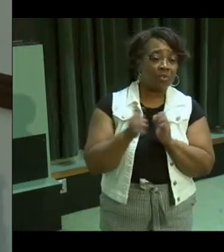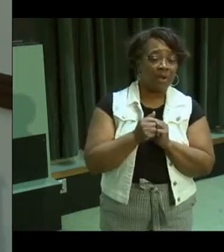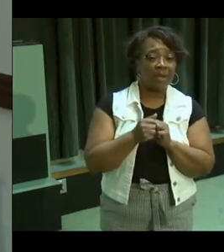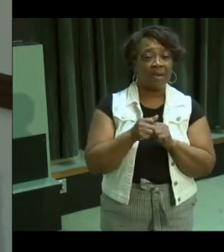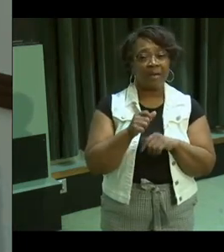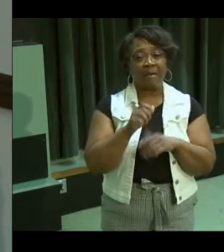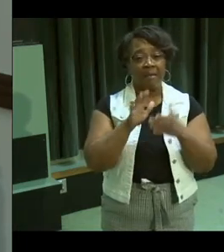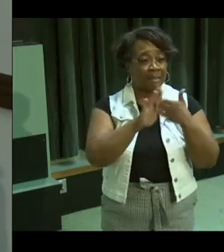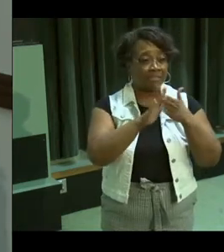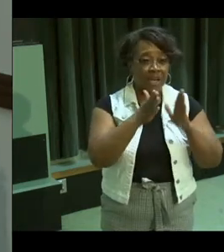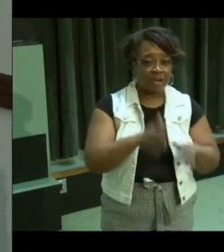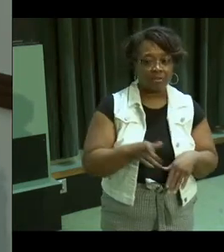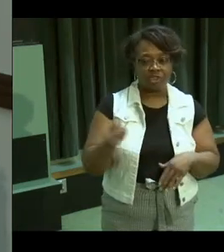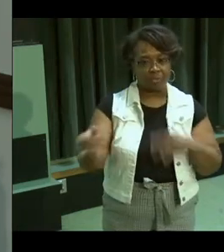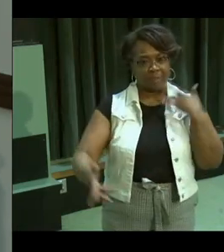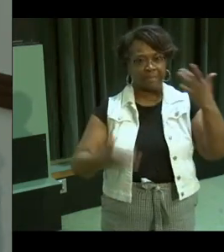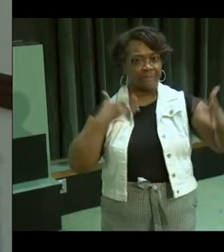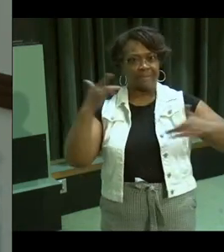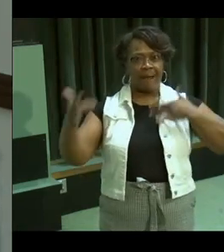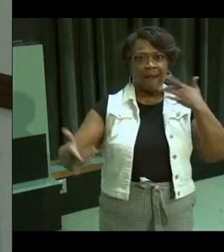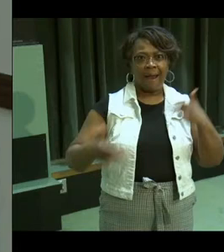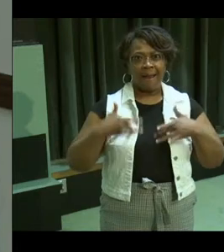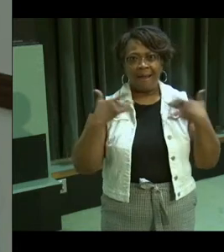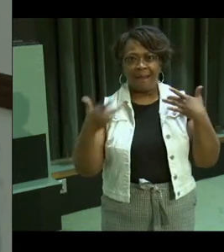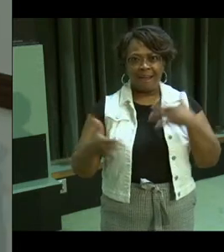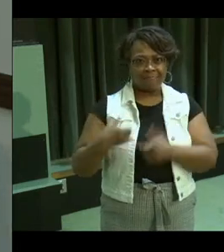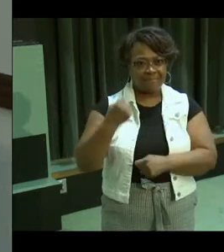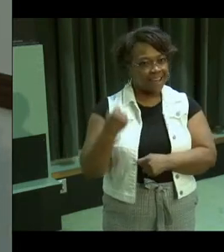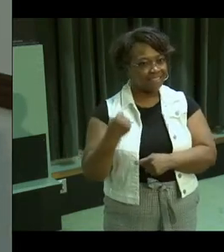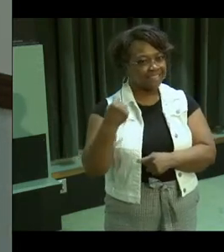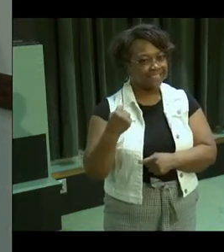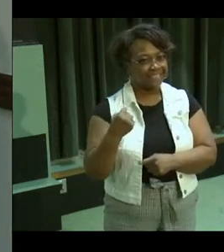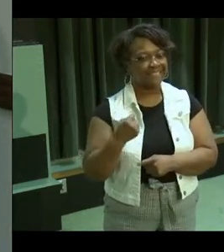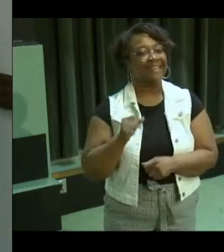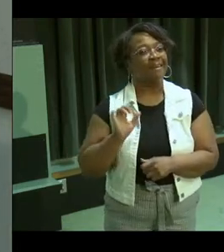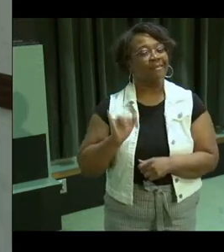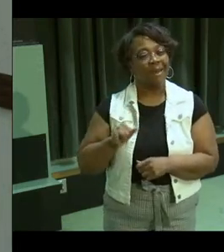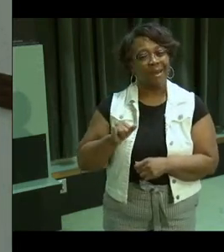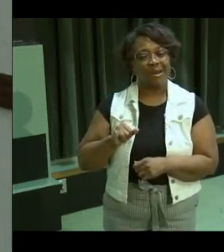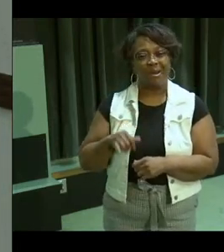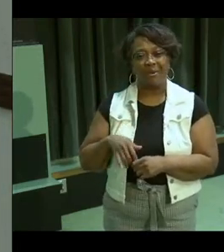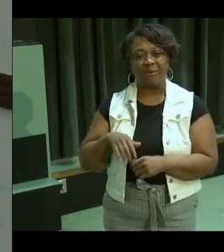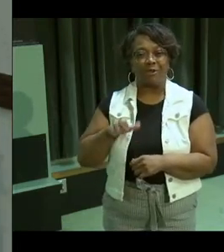with the janitors. And she would